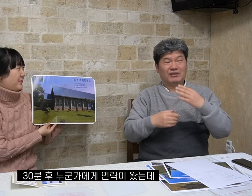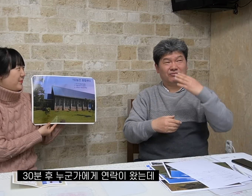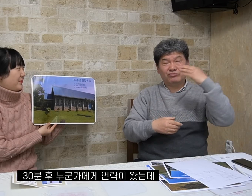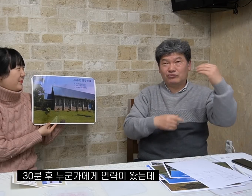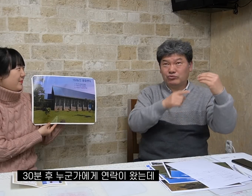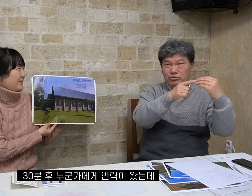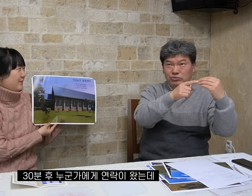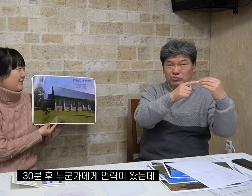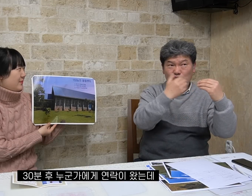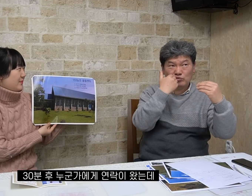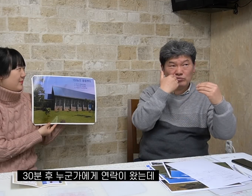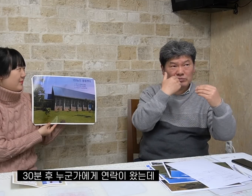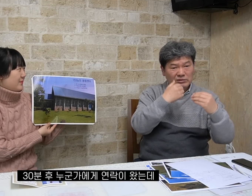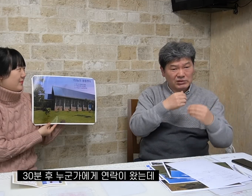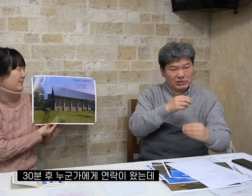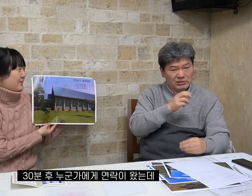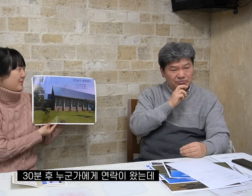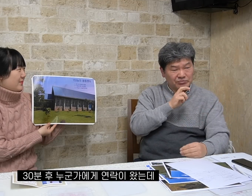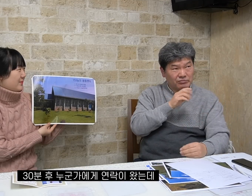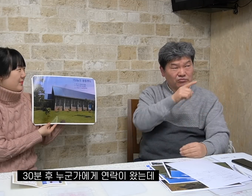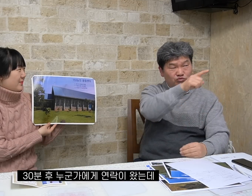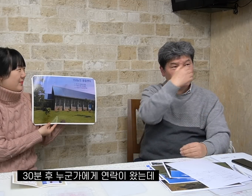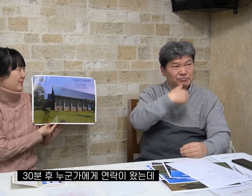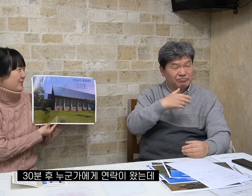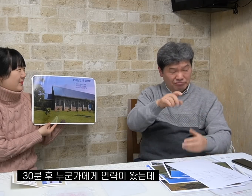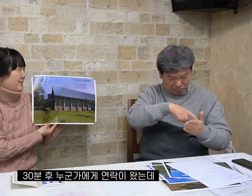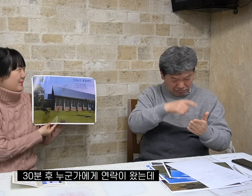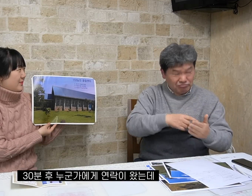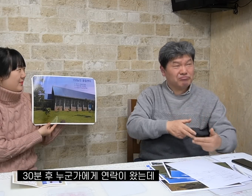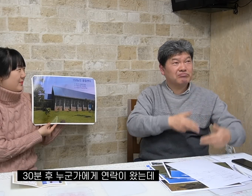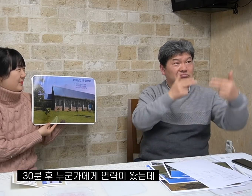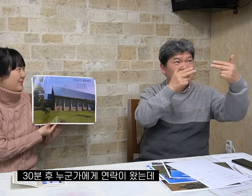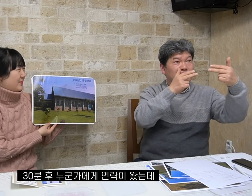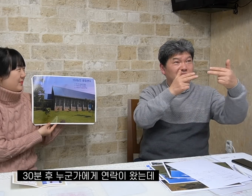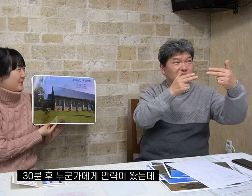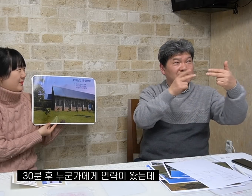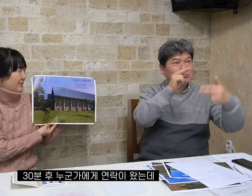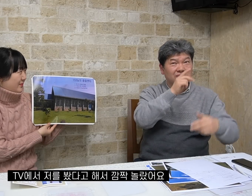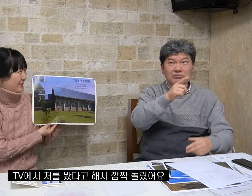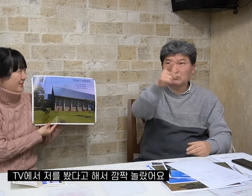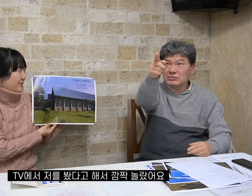Thirty minutes later, someone called